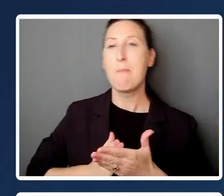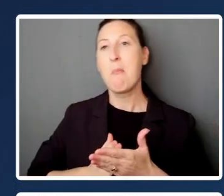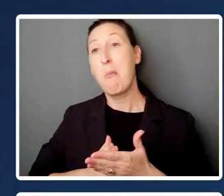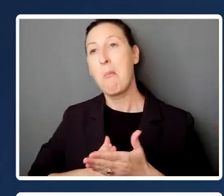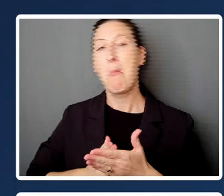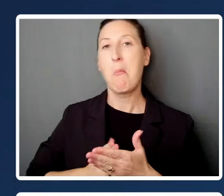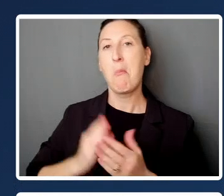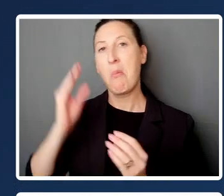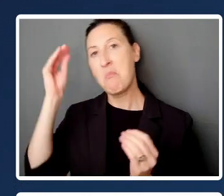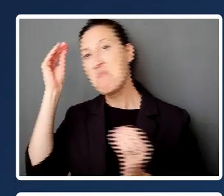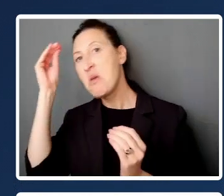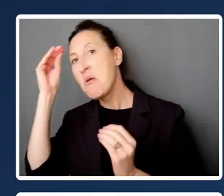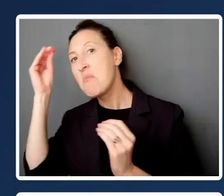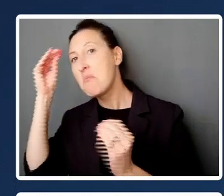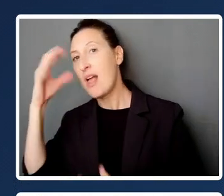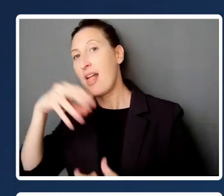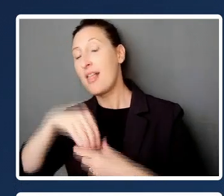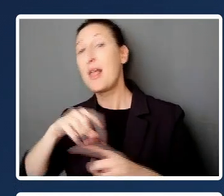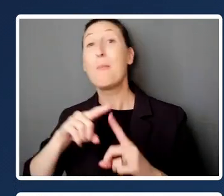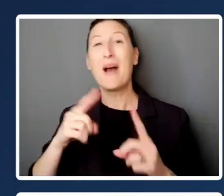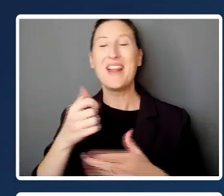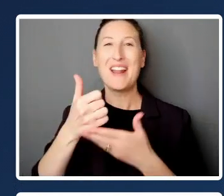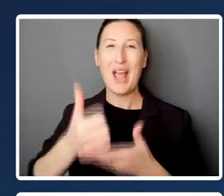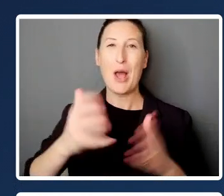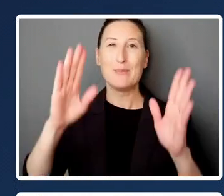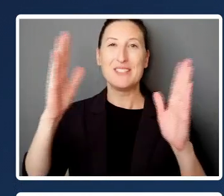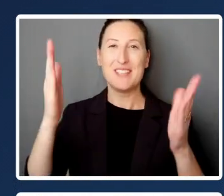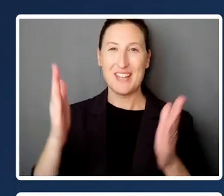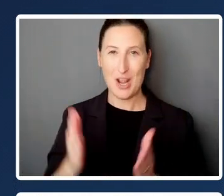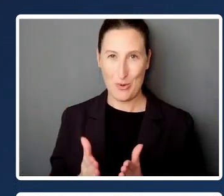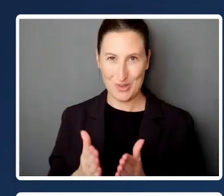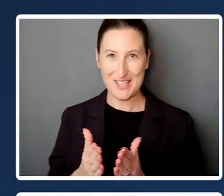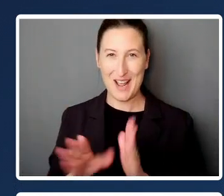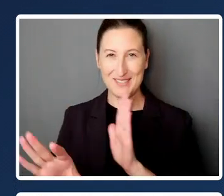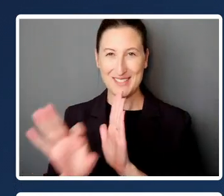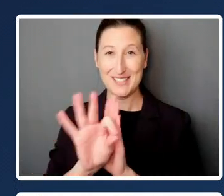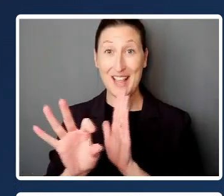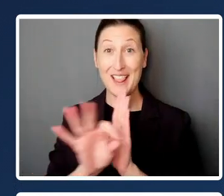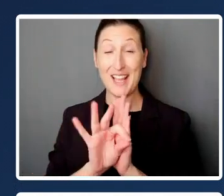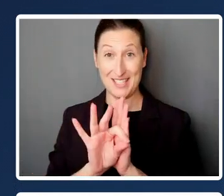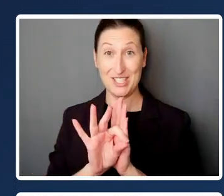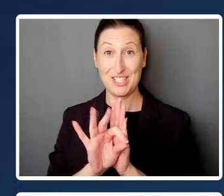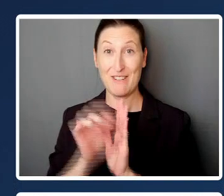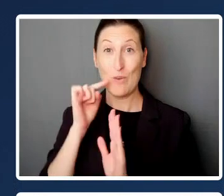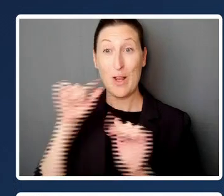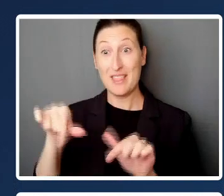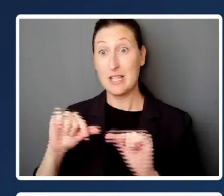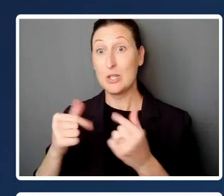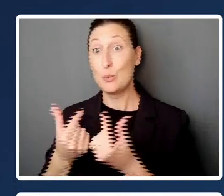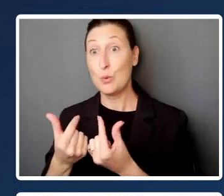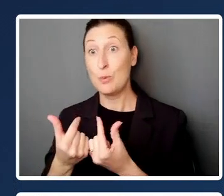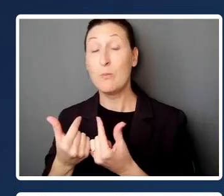definitely helps narrow things down somewhat for this group, which has a huge job to do.